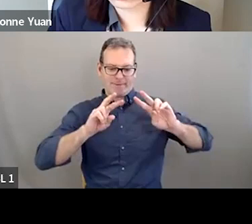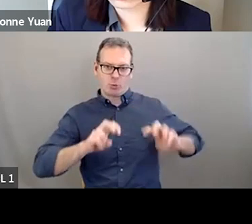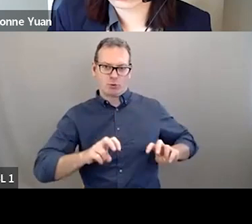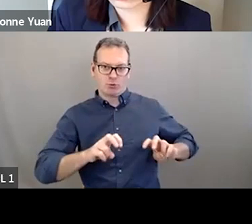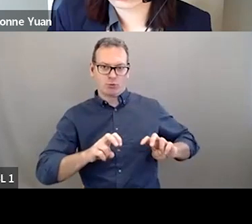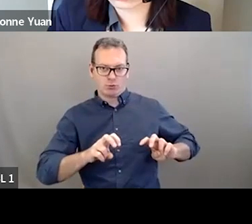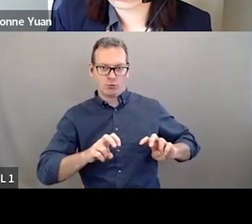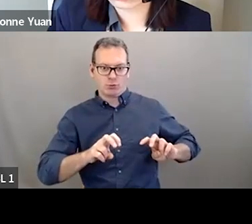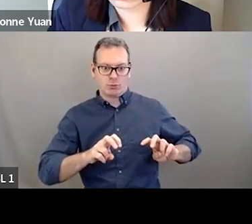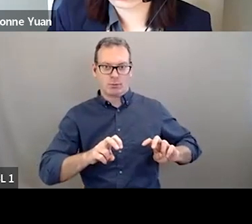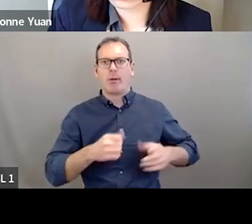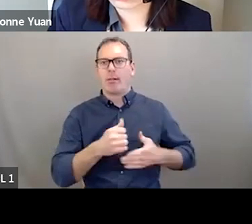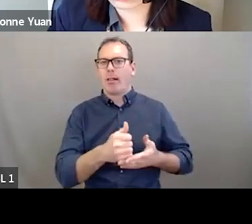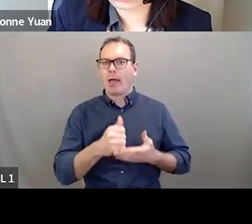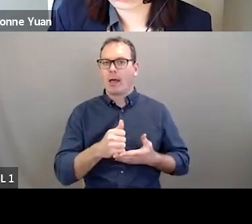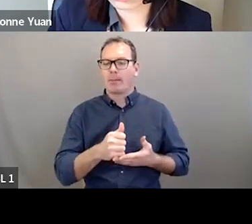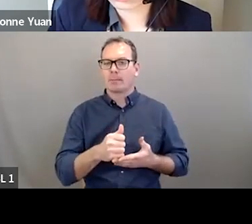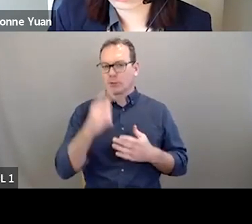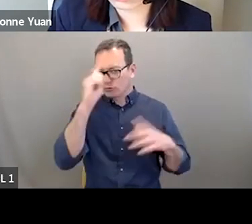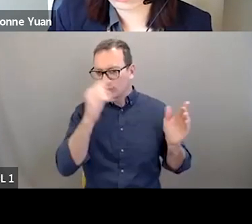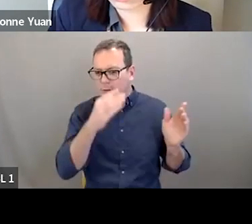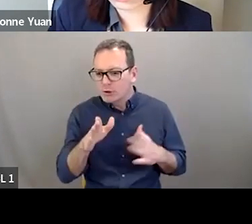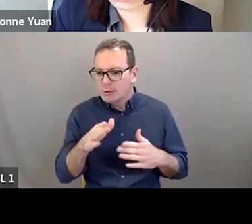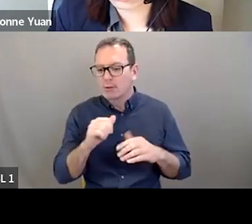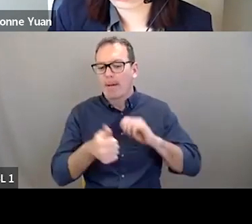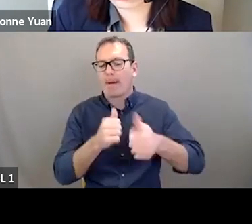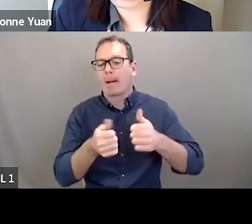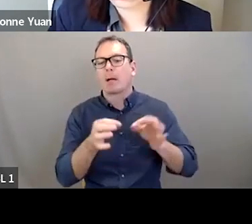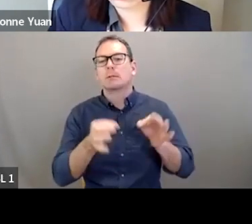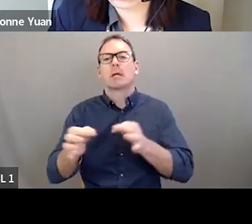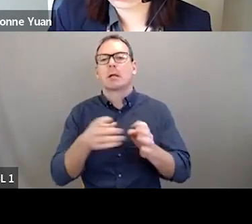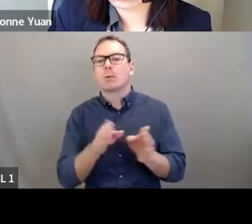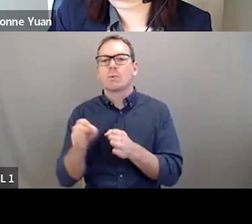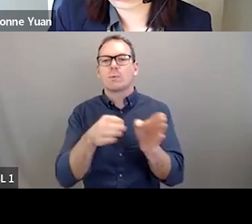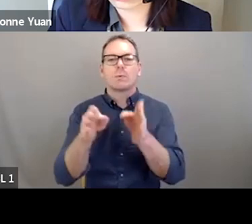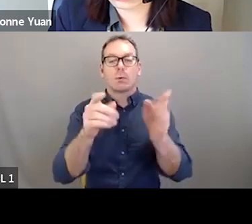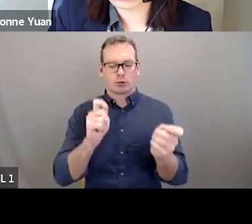and decision making in any sort of program development and supporting organizations